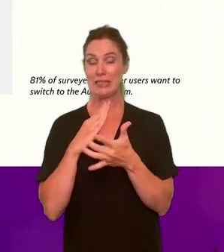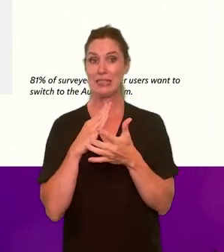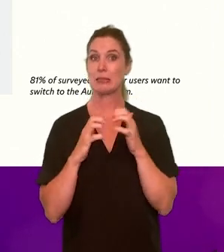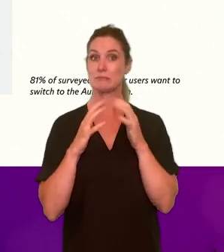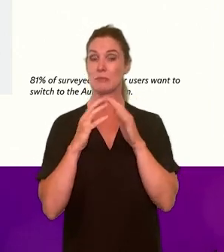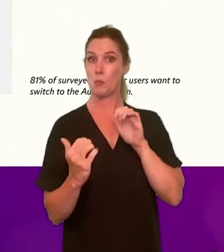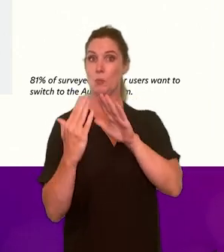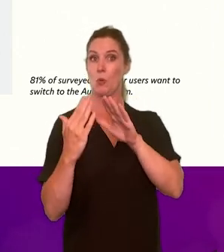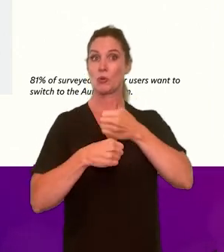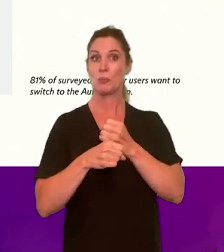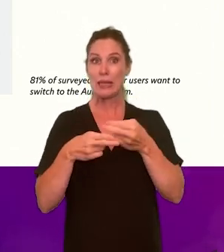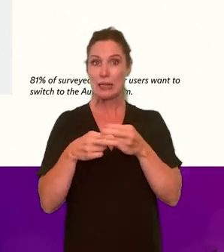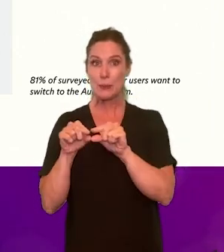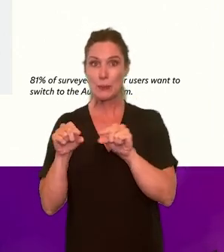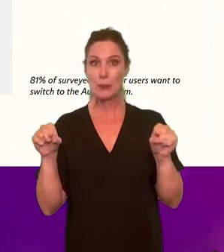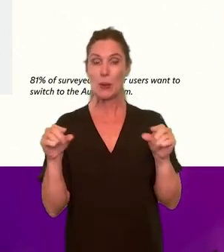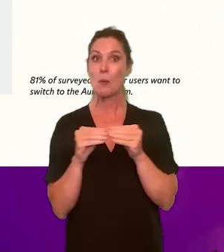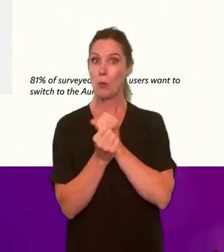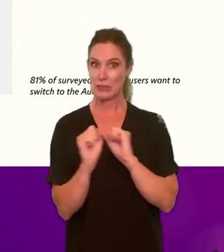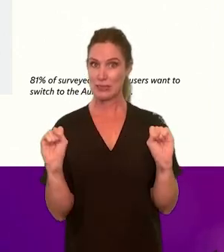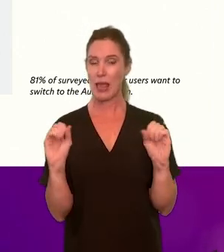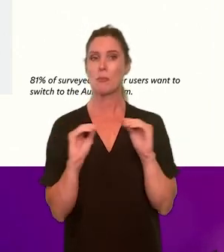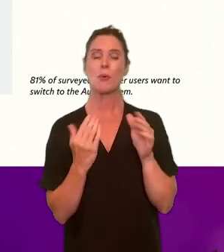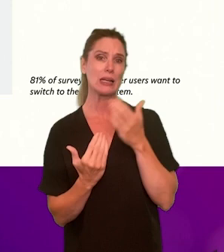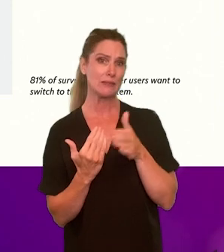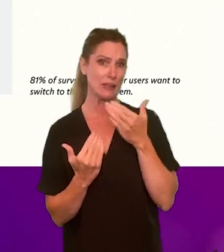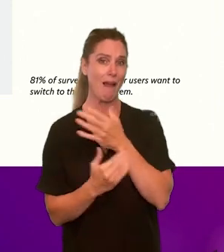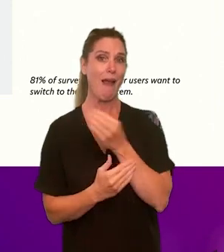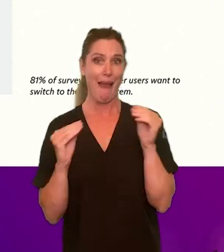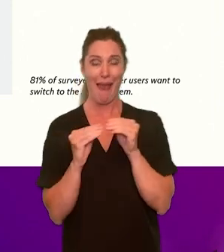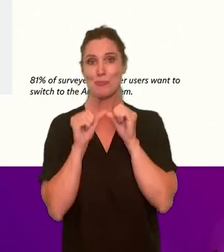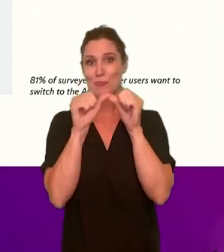to make intermittent catheterisation safer, more convenient and more sustainable.